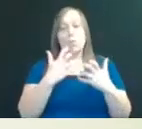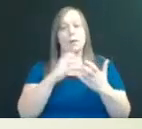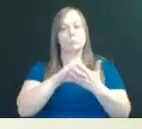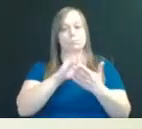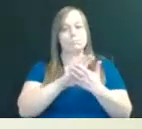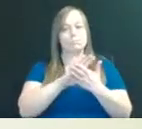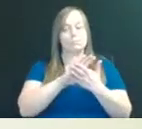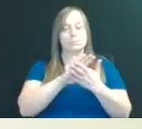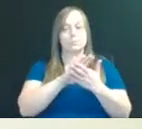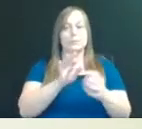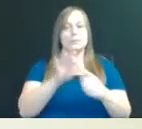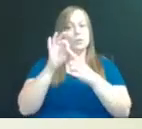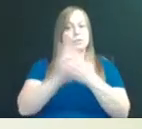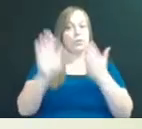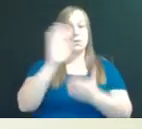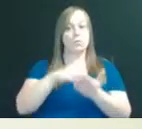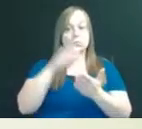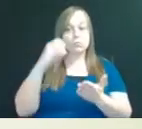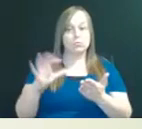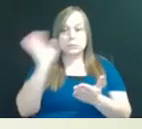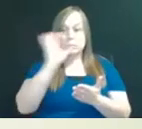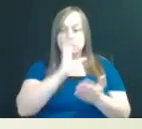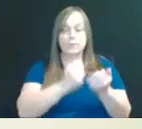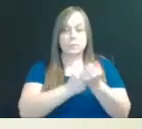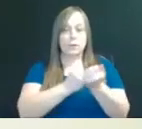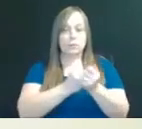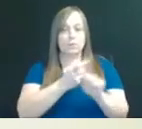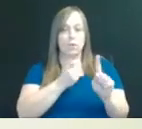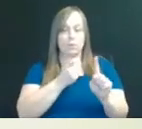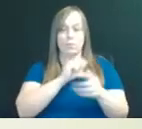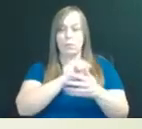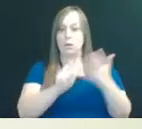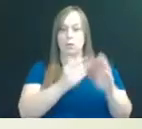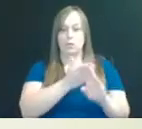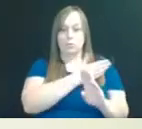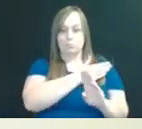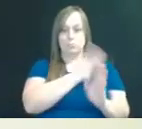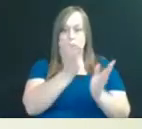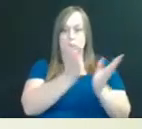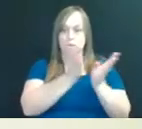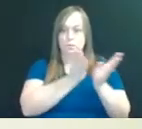if you're college student and you're seeking sponsorship for any of the services that you can receive